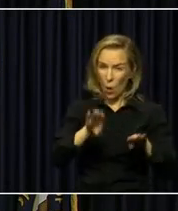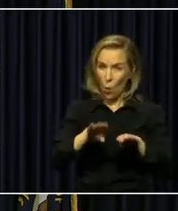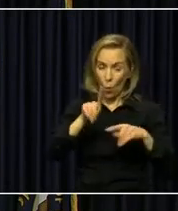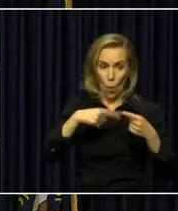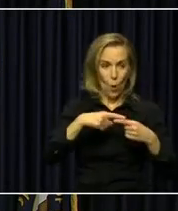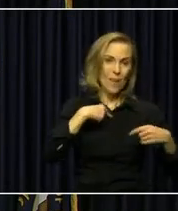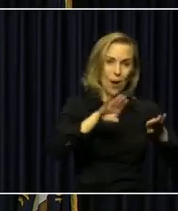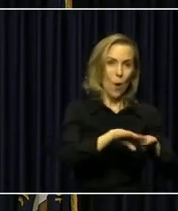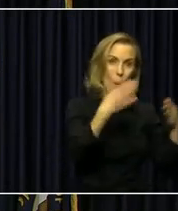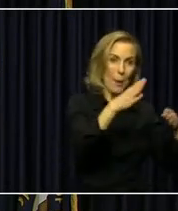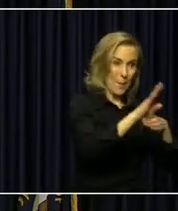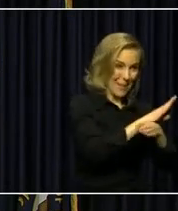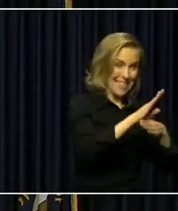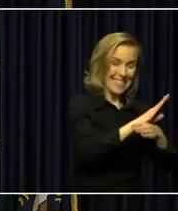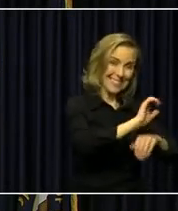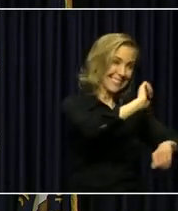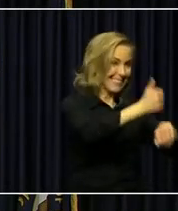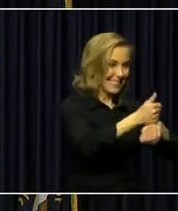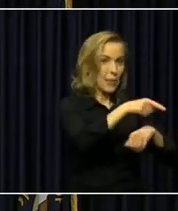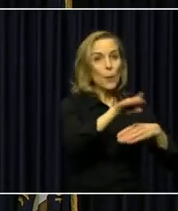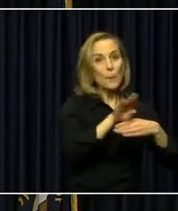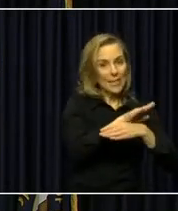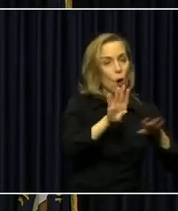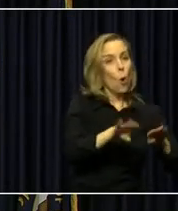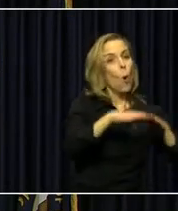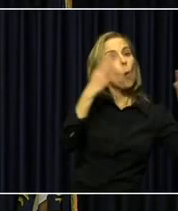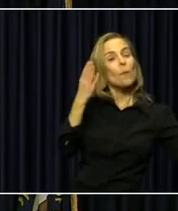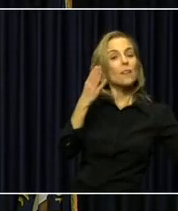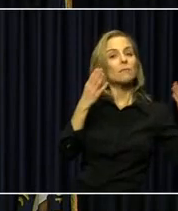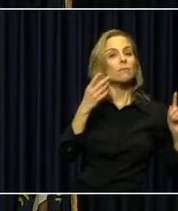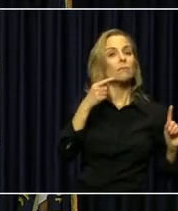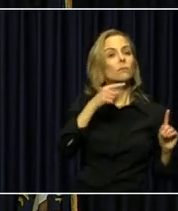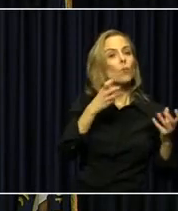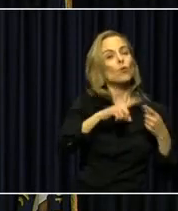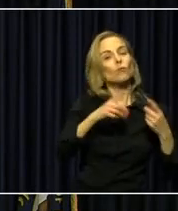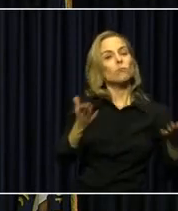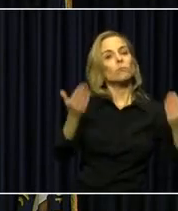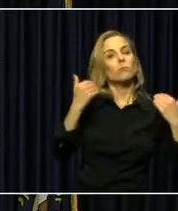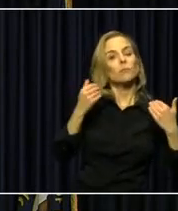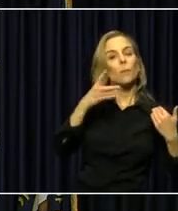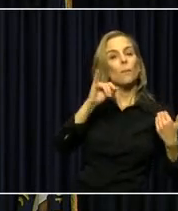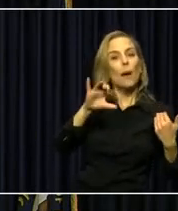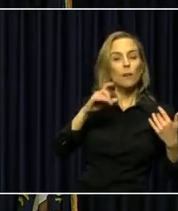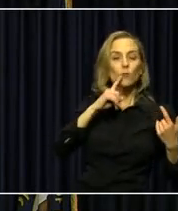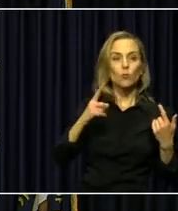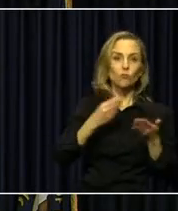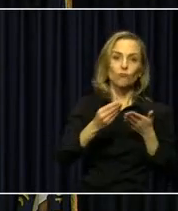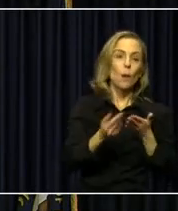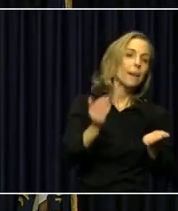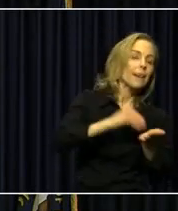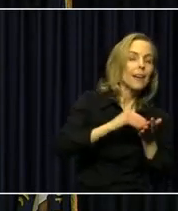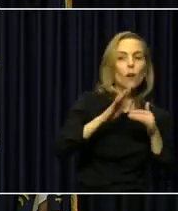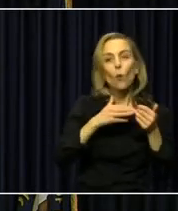AN HOUR. AGAIN, LET'S REMEMBER THAT THERE ARE SEVEN FAMILIES, SEVEN INDIVIDUAL THAT WE LOST OUT